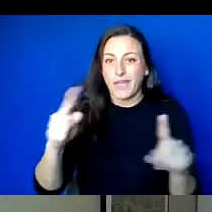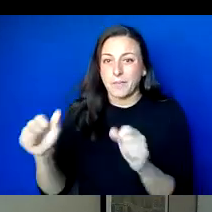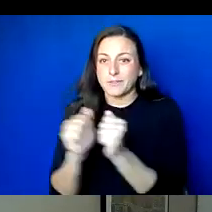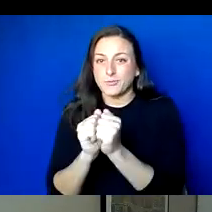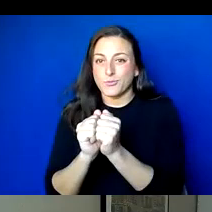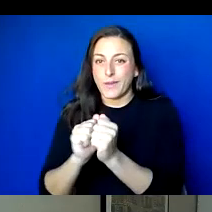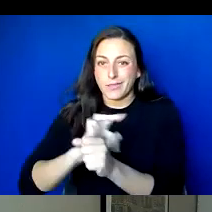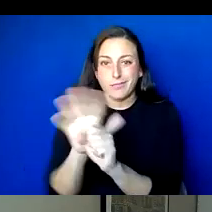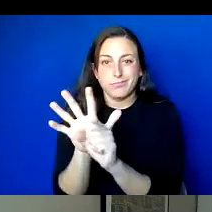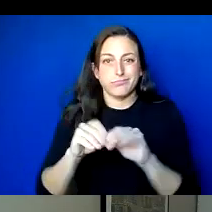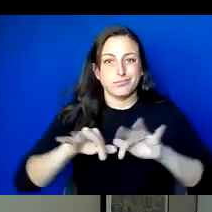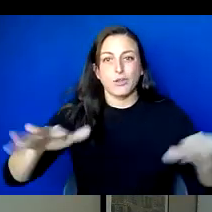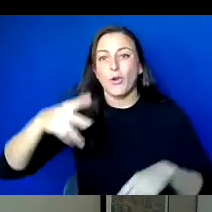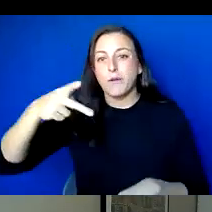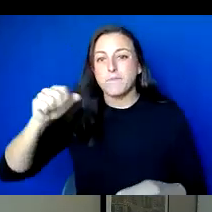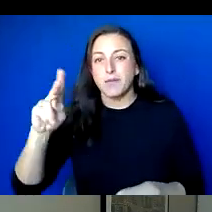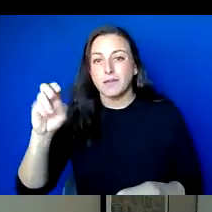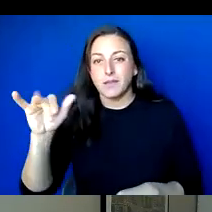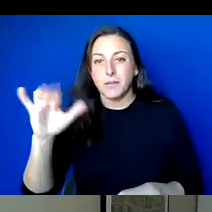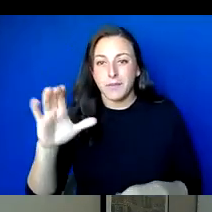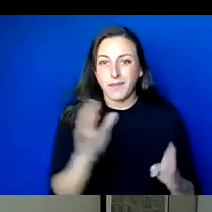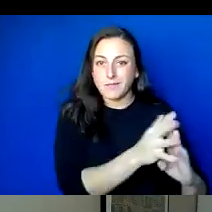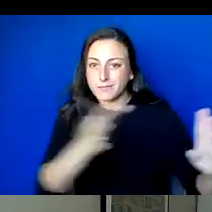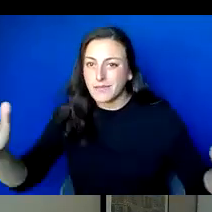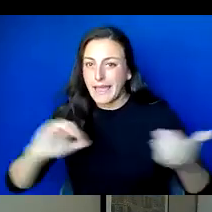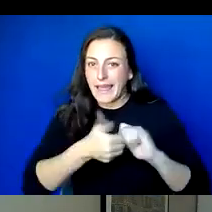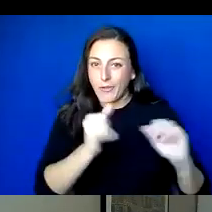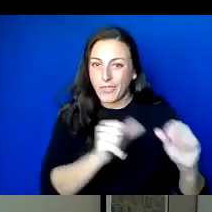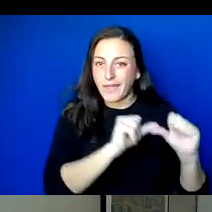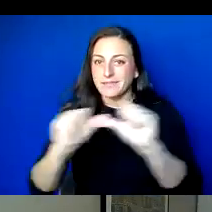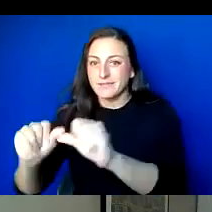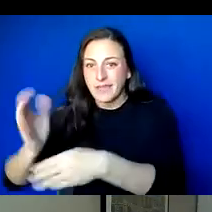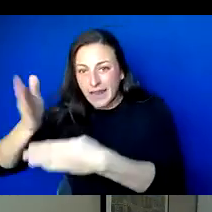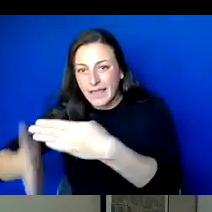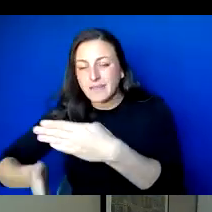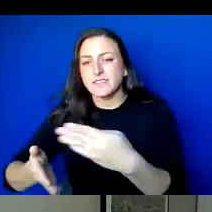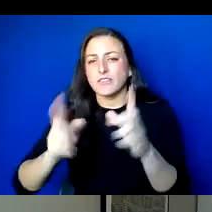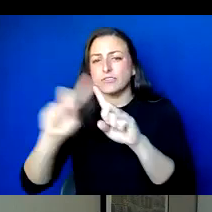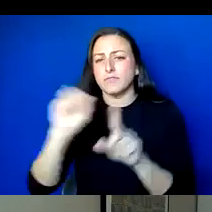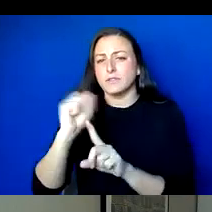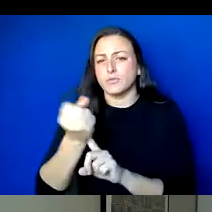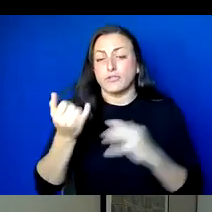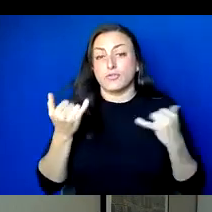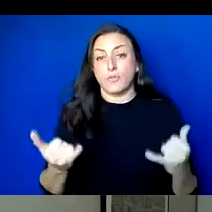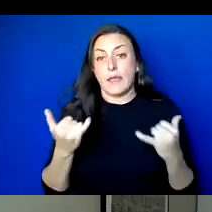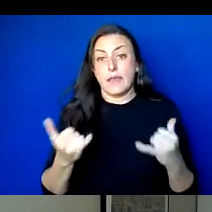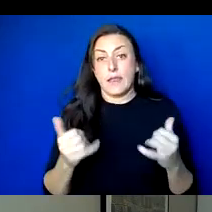interventions depending on where you are. Now we're in a place where healthcare workers